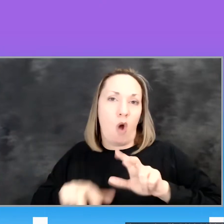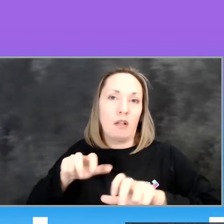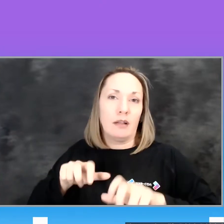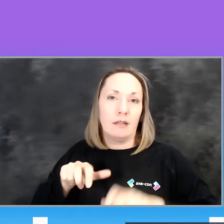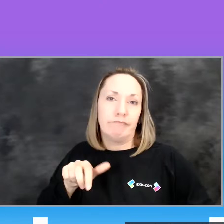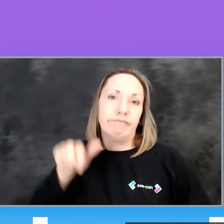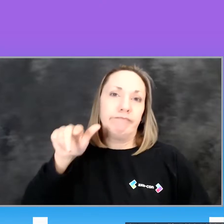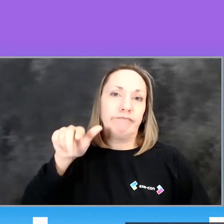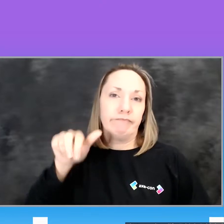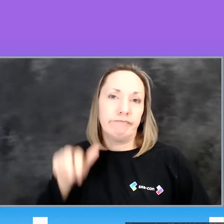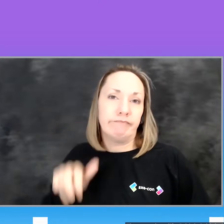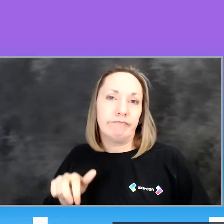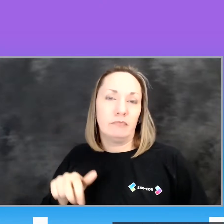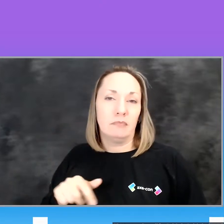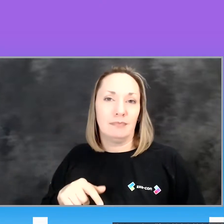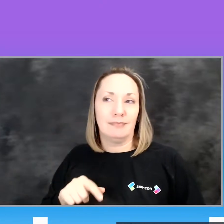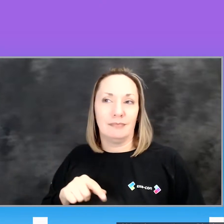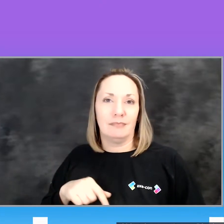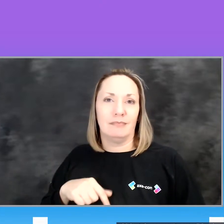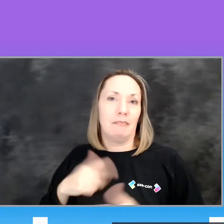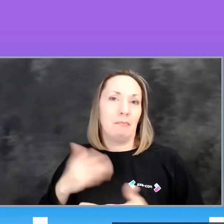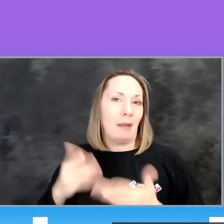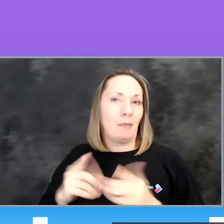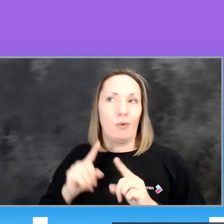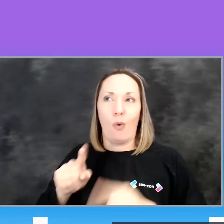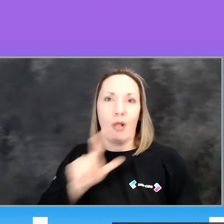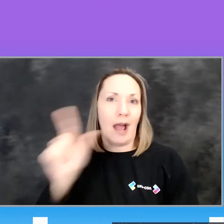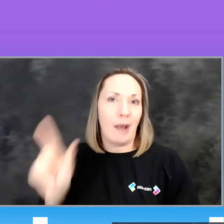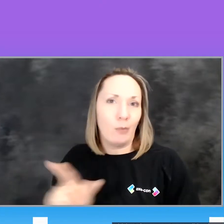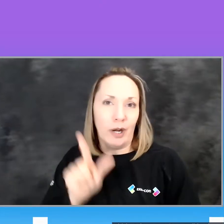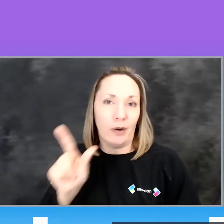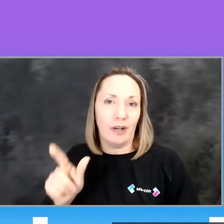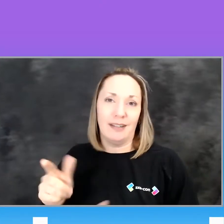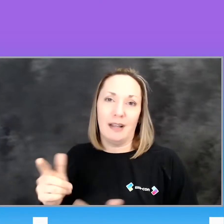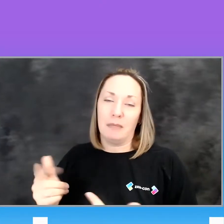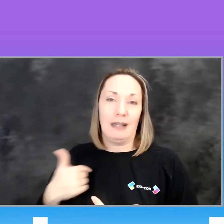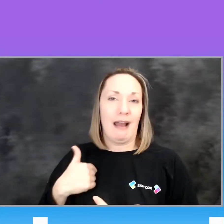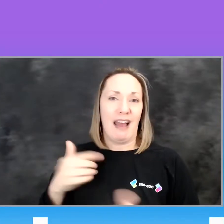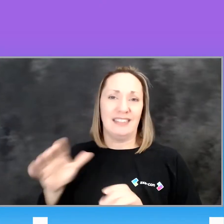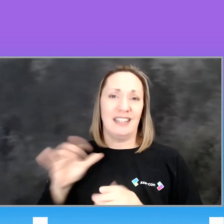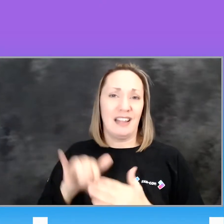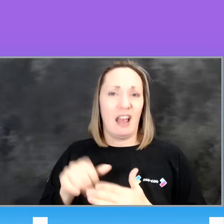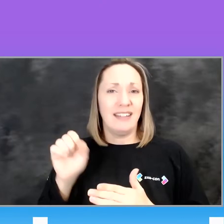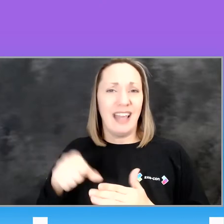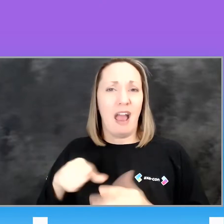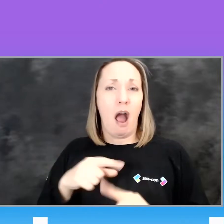crawling up and down stairs to, you know, get to the library. I